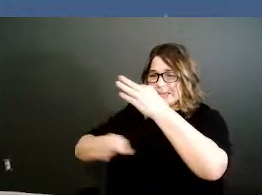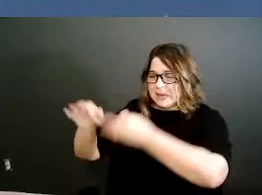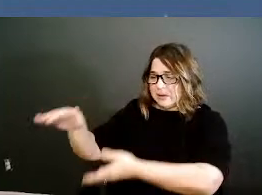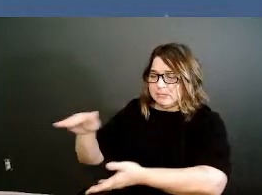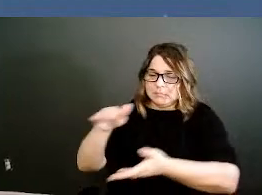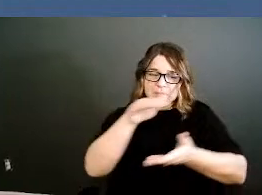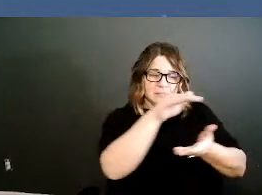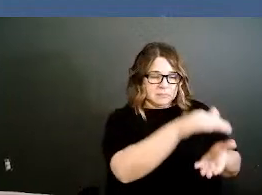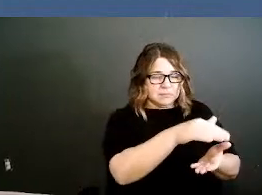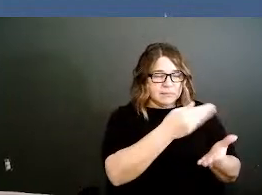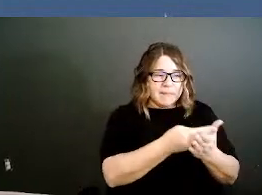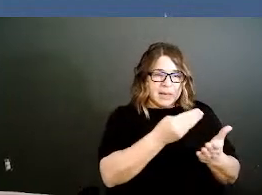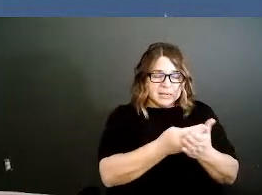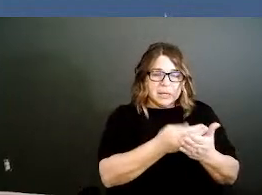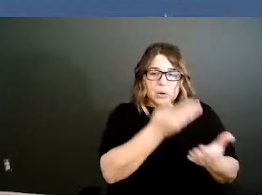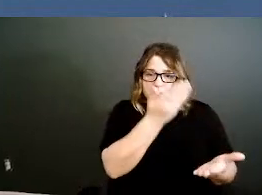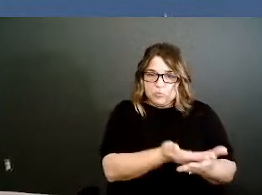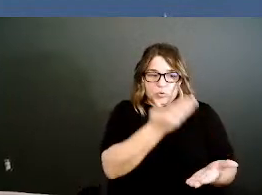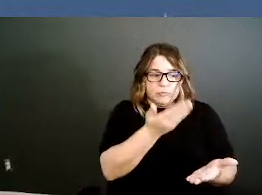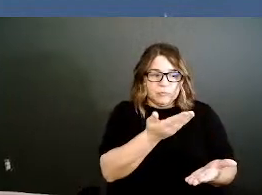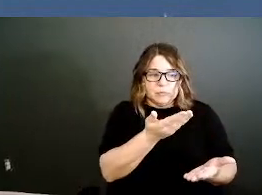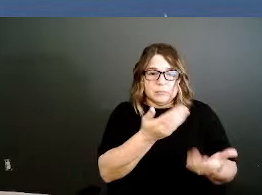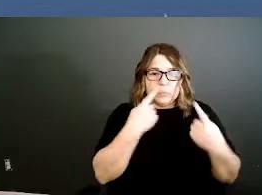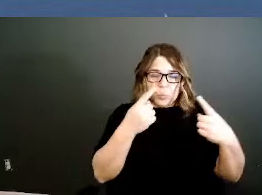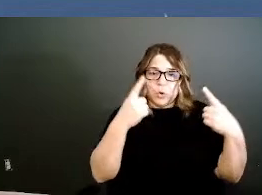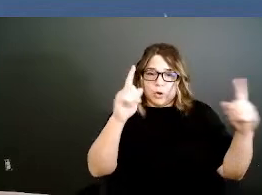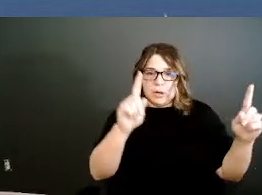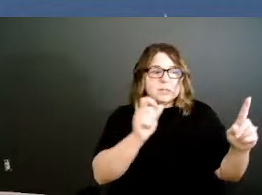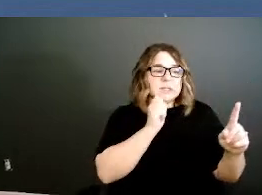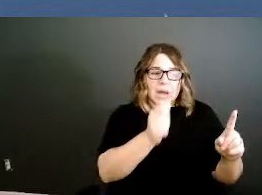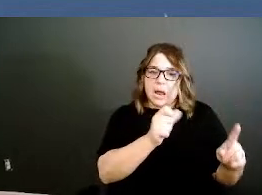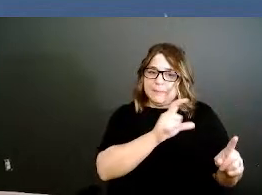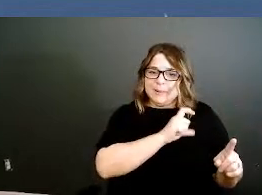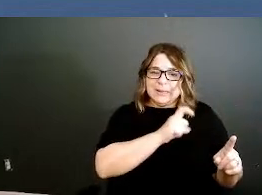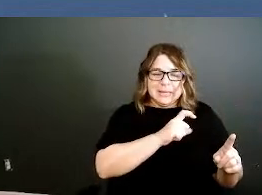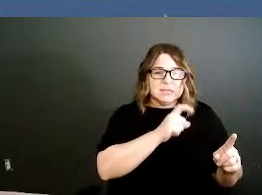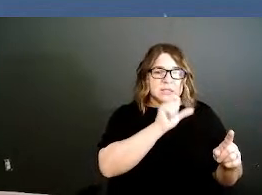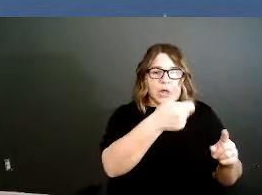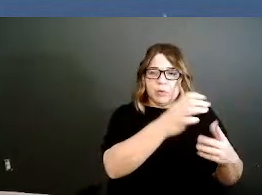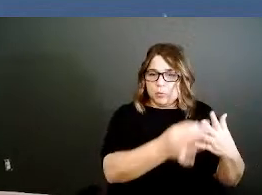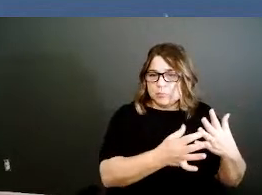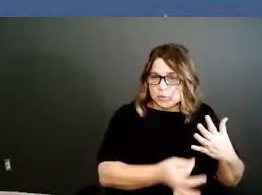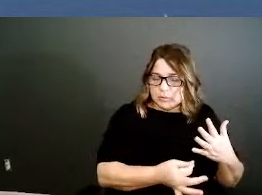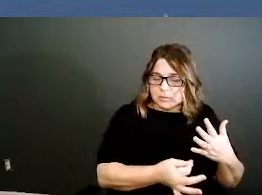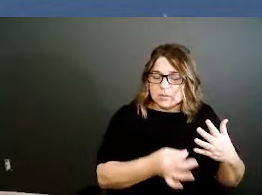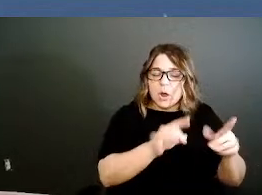FROM THE NORTH SIDE SINCE THEY DO SUPPORT THE BUDGET INCREASE. I WANT TO REMIND THEM THAT OUR COUNTRY HAS A HORRIBLE